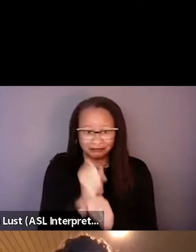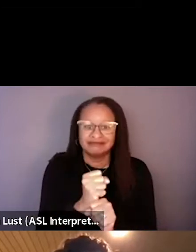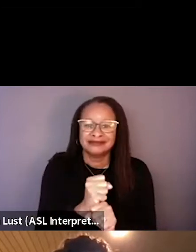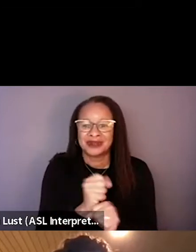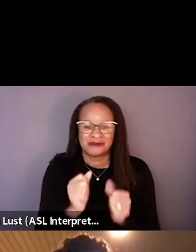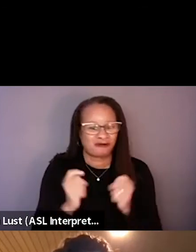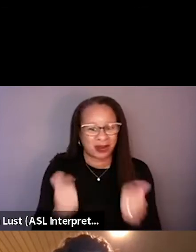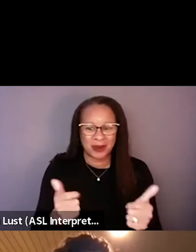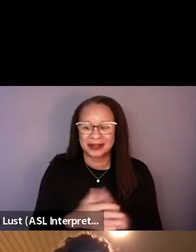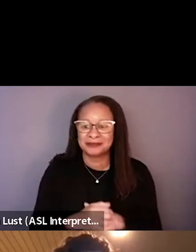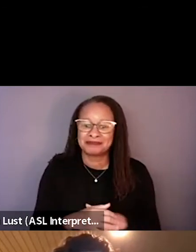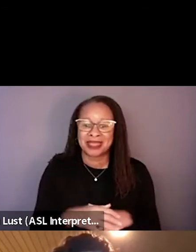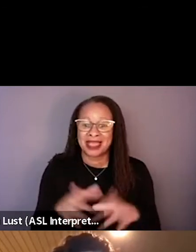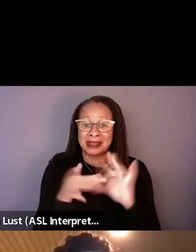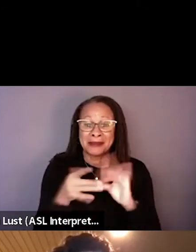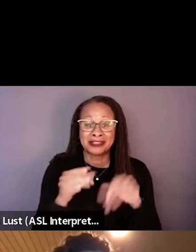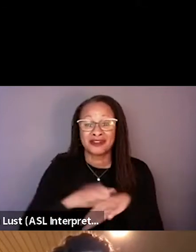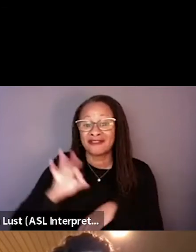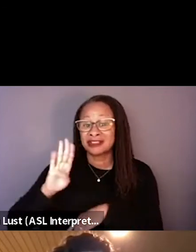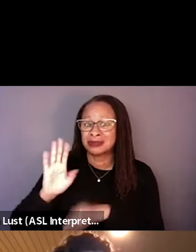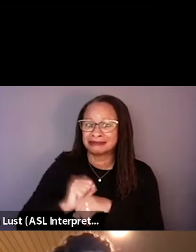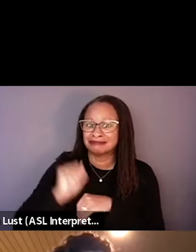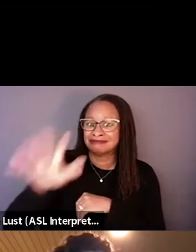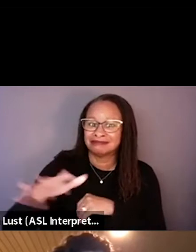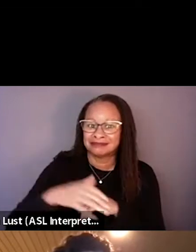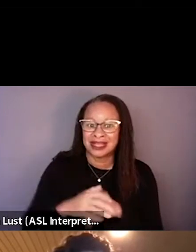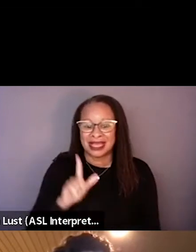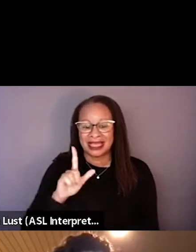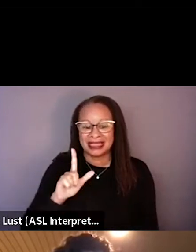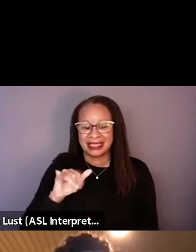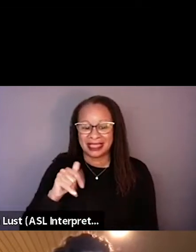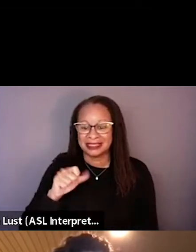and I messaged them on Facebook and Lilas was the one to answer.